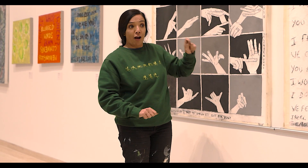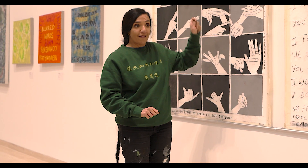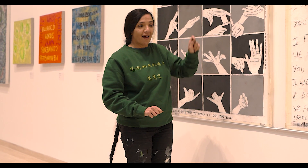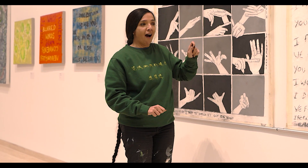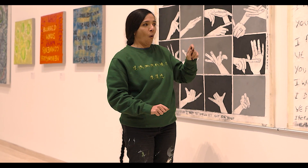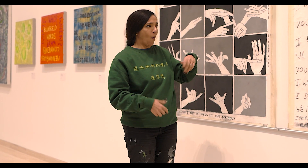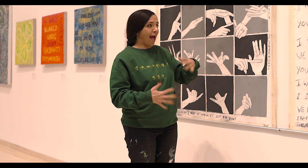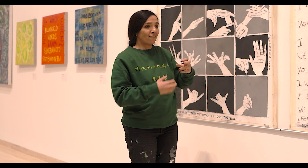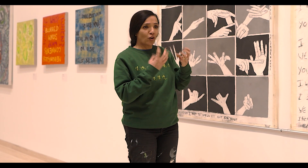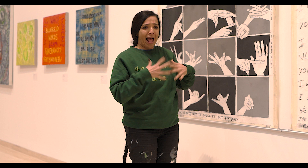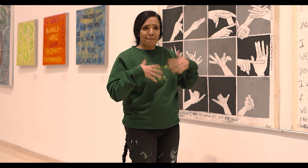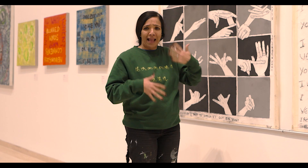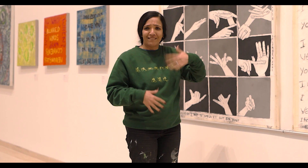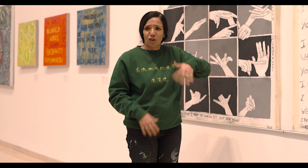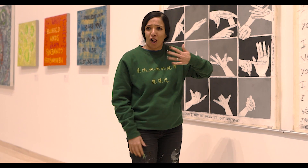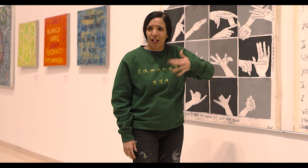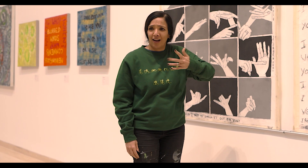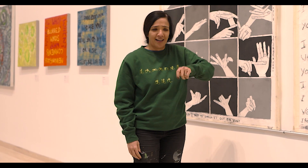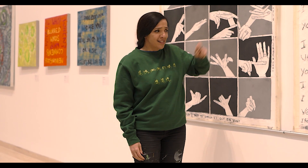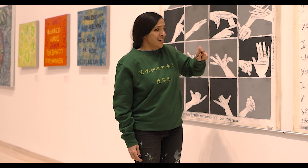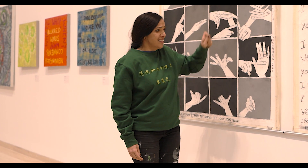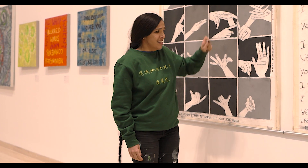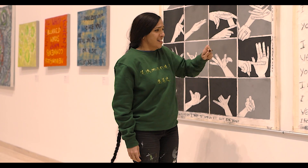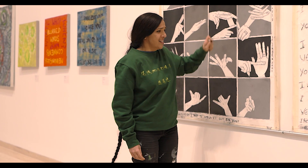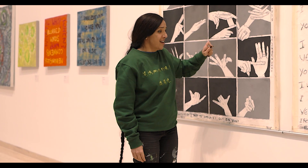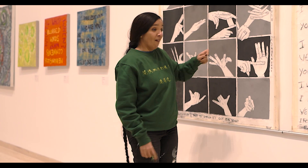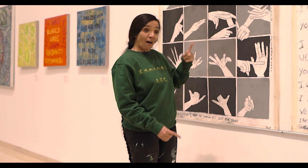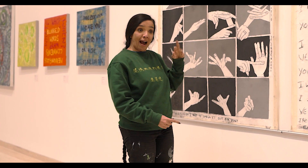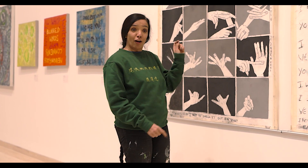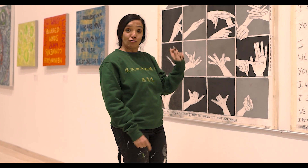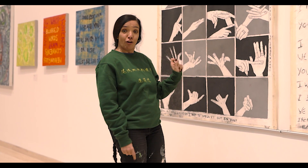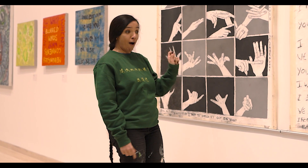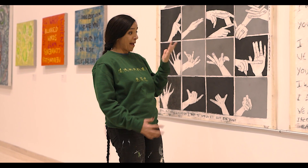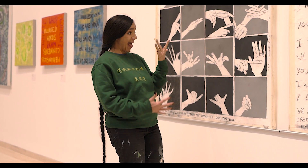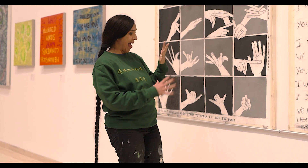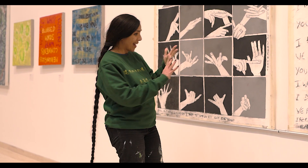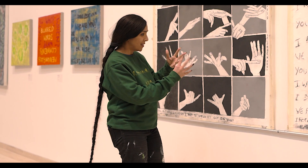"Right, I'm gonna start using my charcoals again." It's very painful.